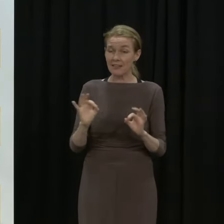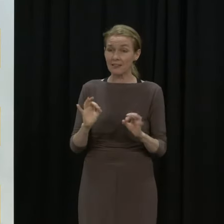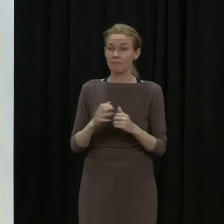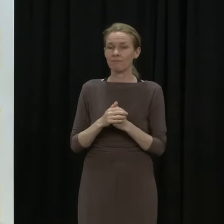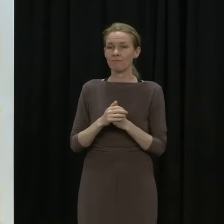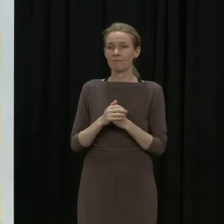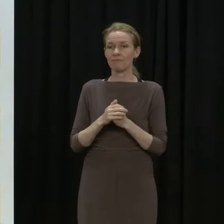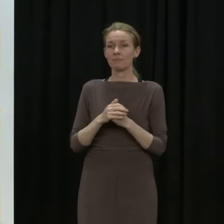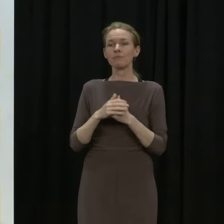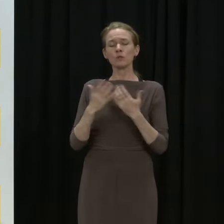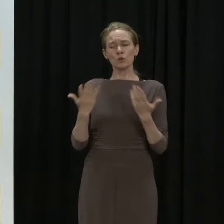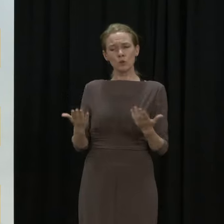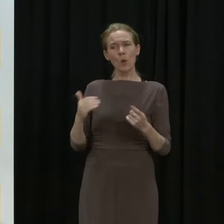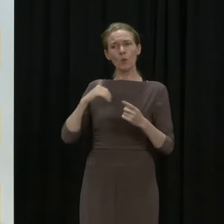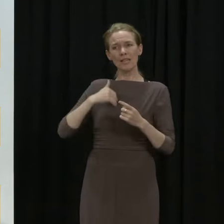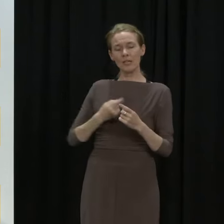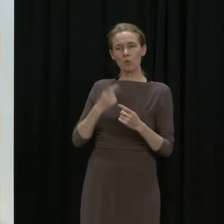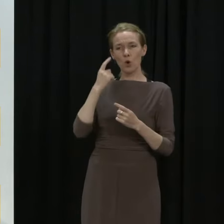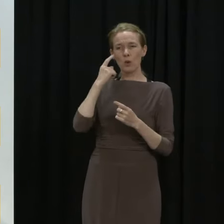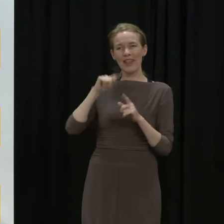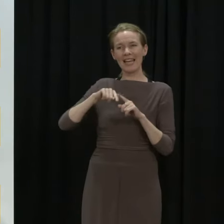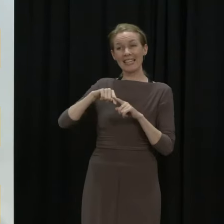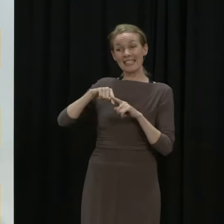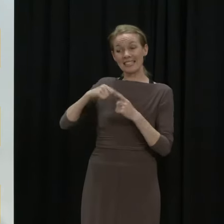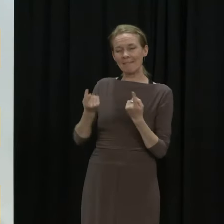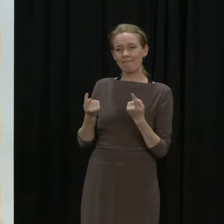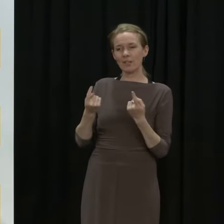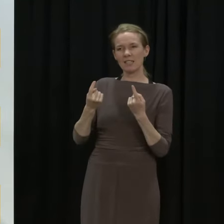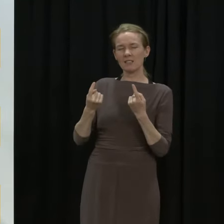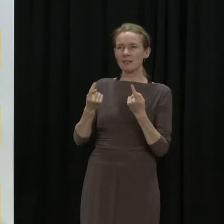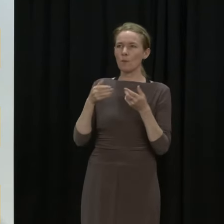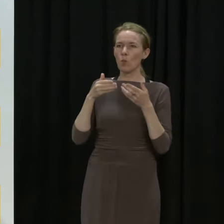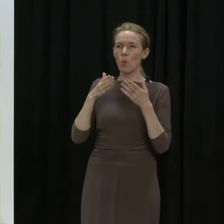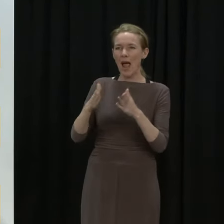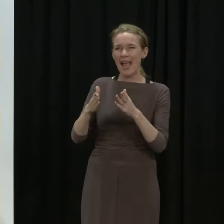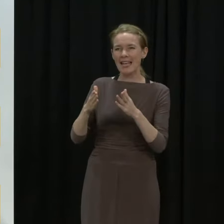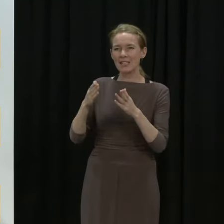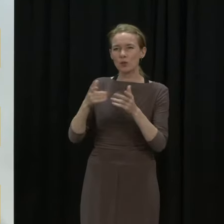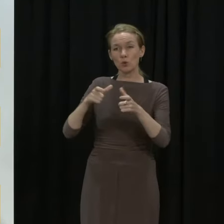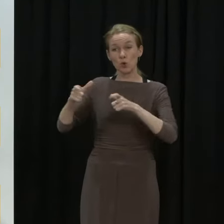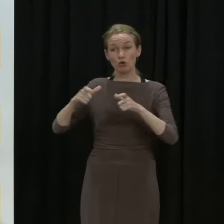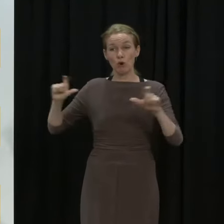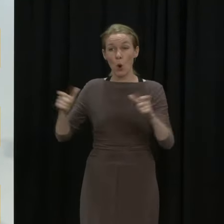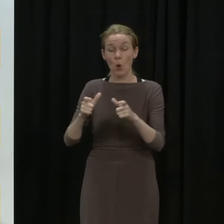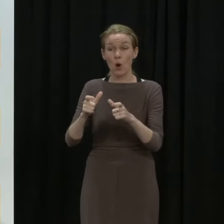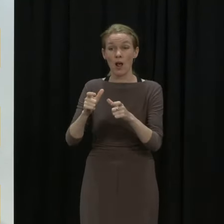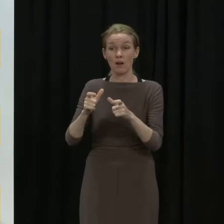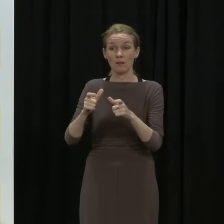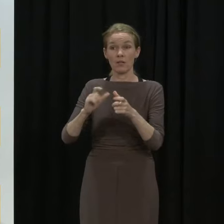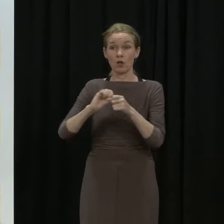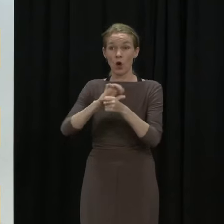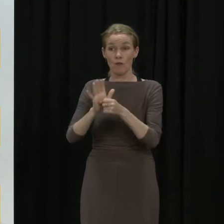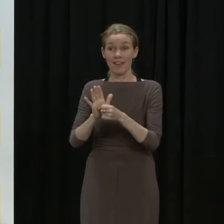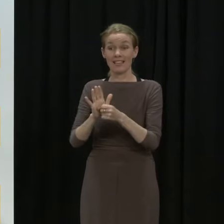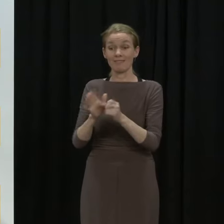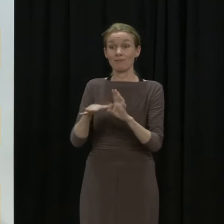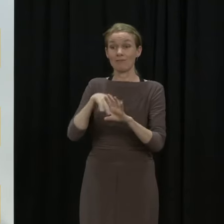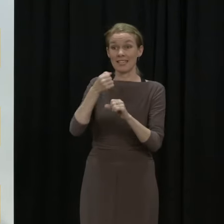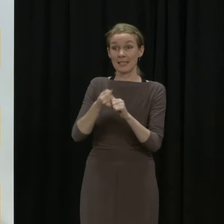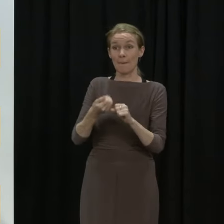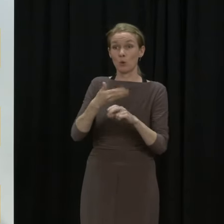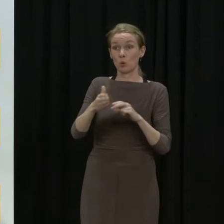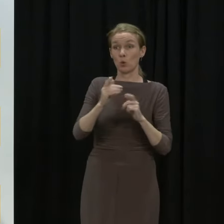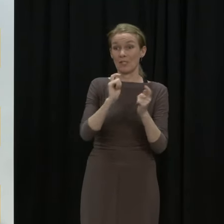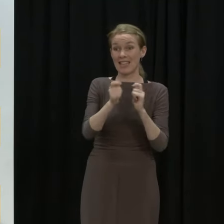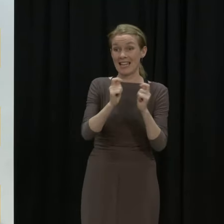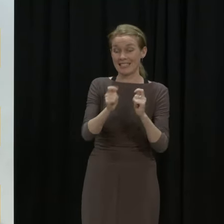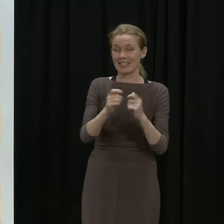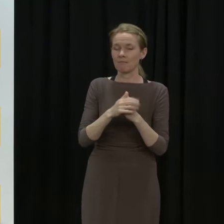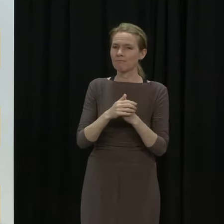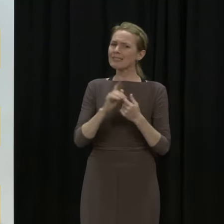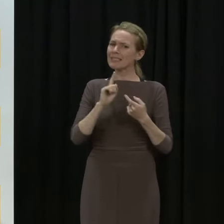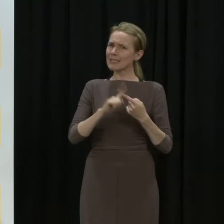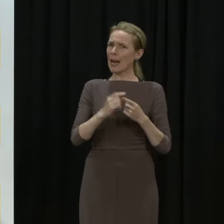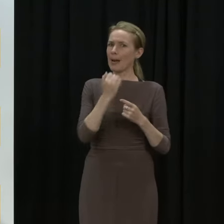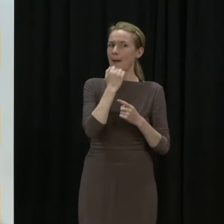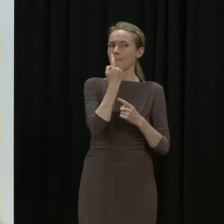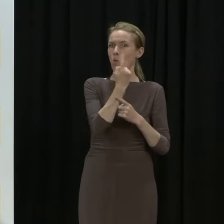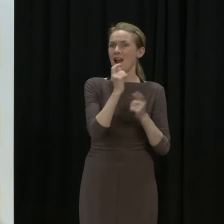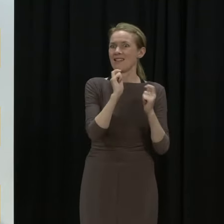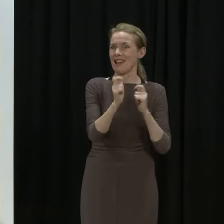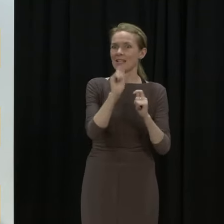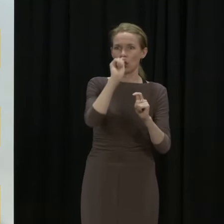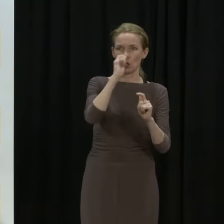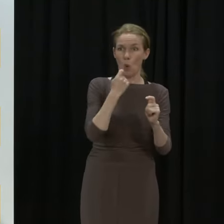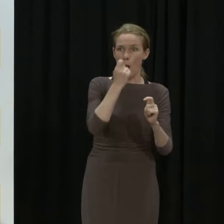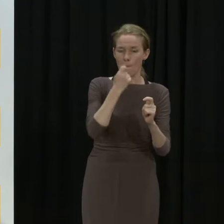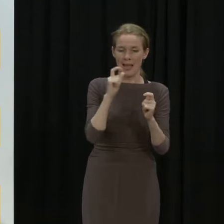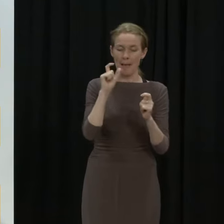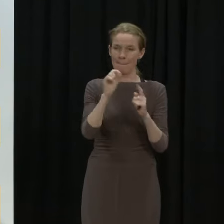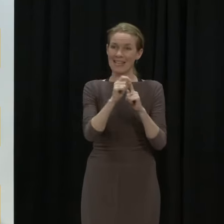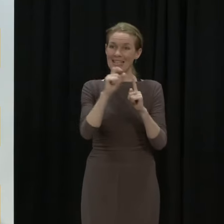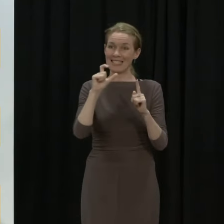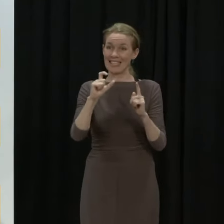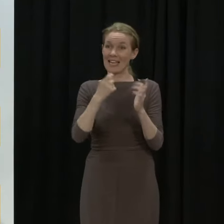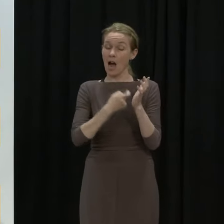also mean that people's